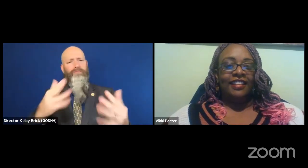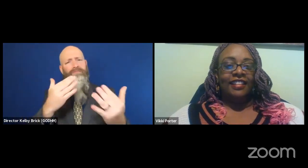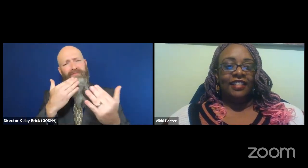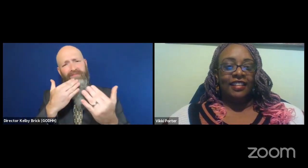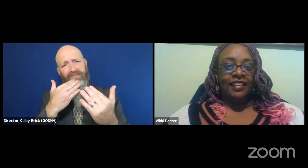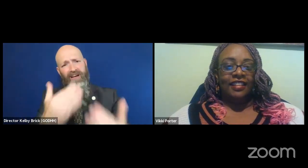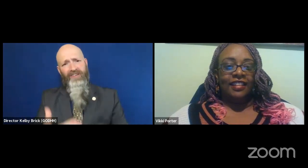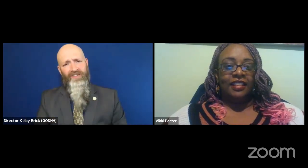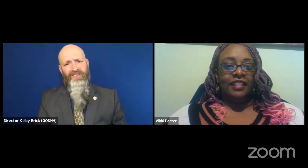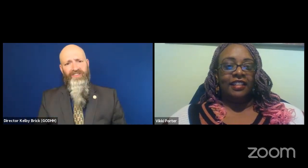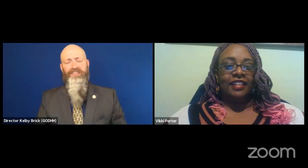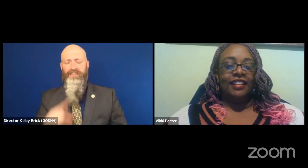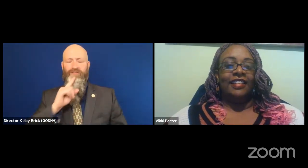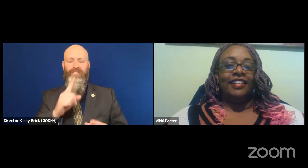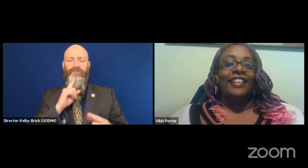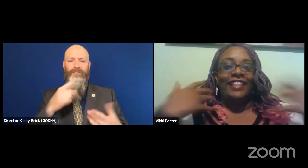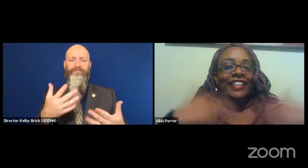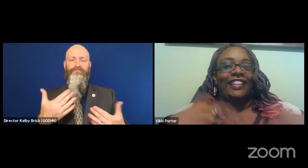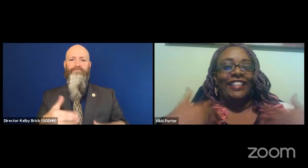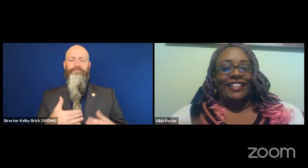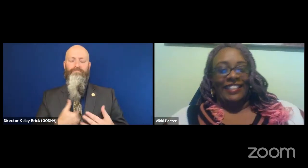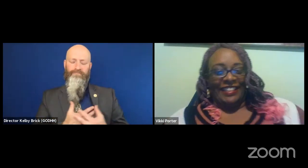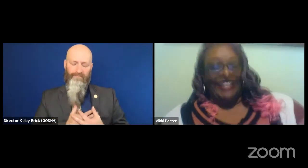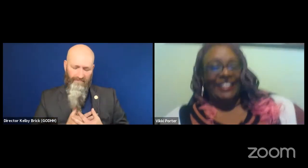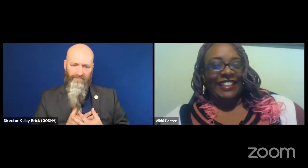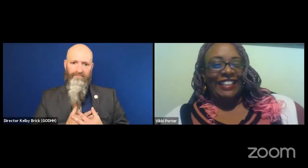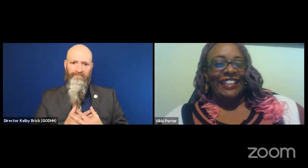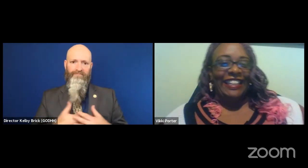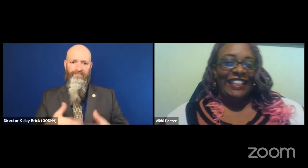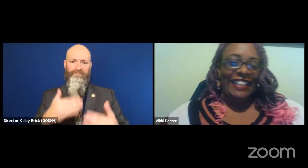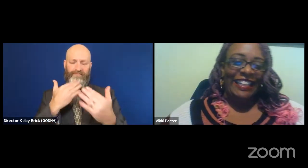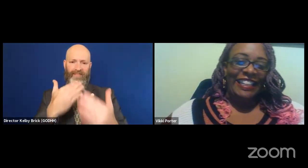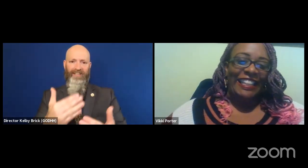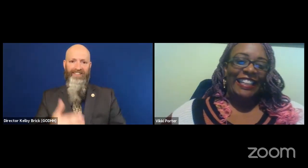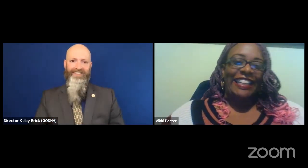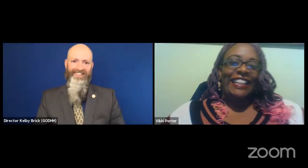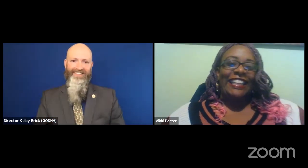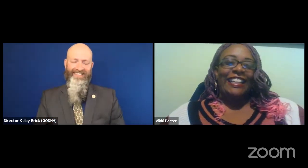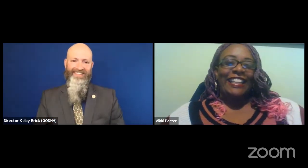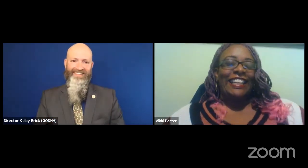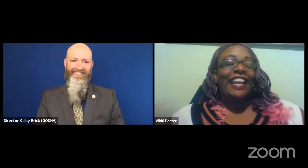to advocate for so many individuals on so many issues. Thank you.